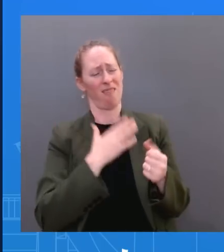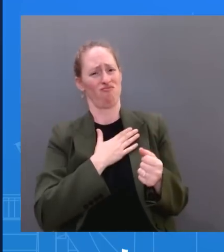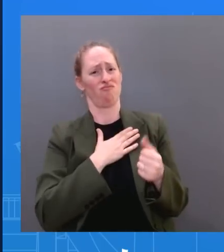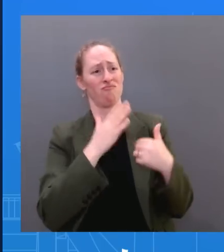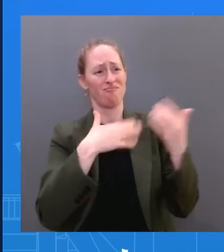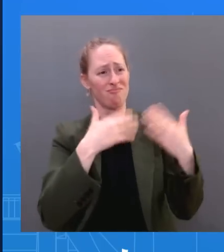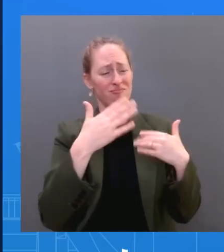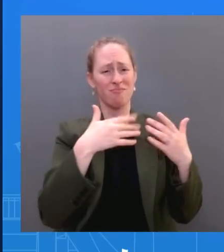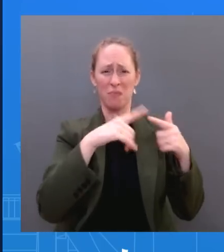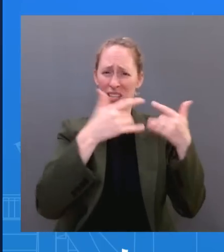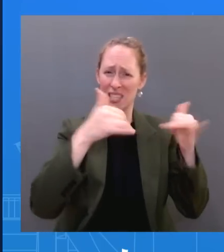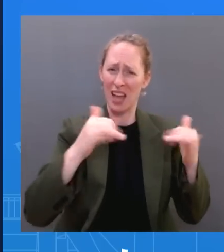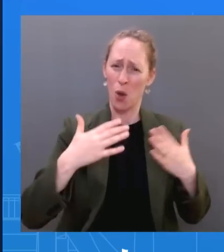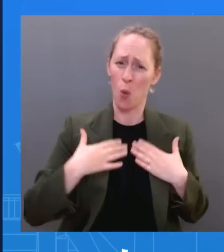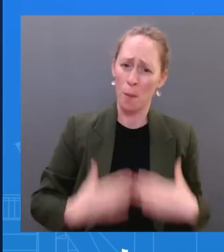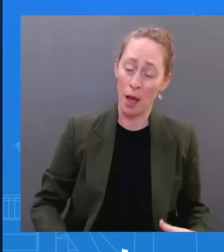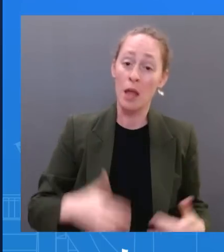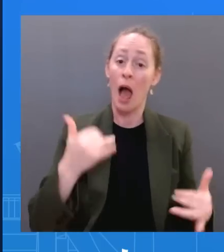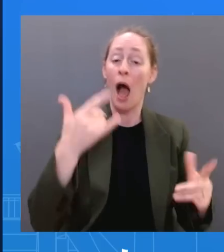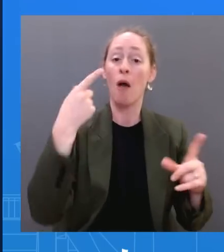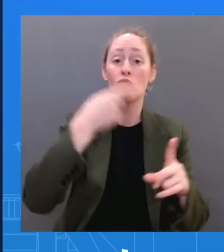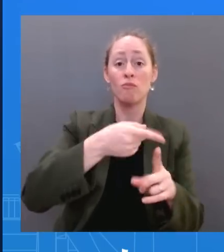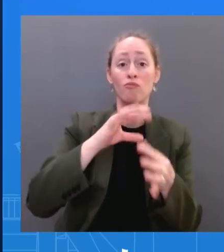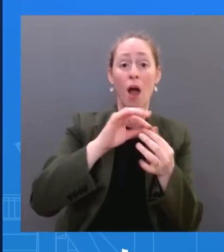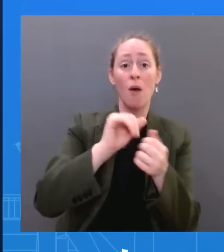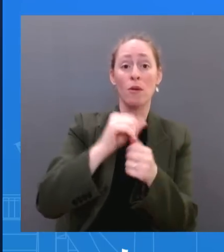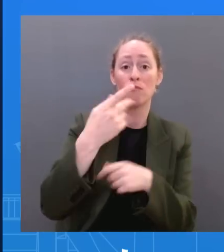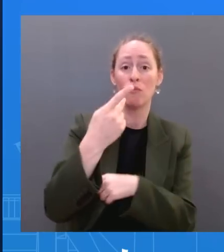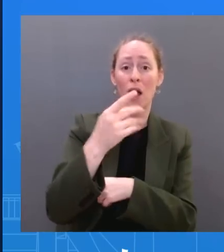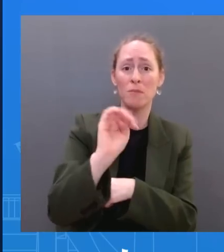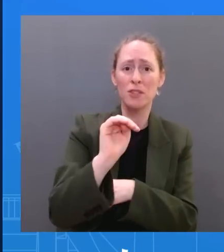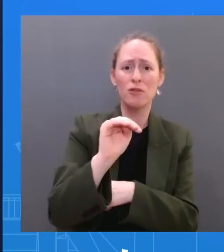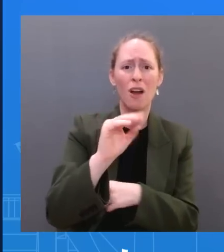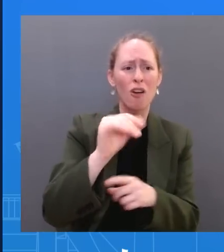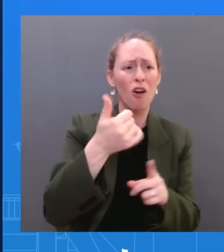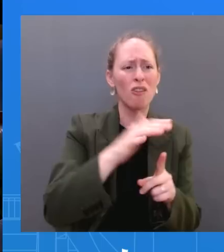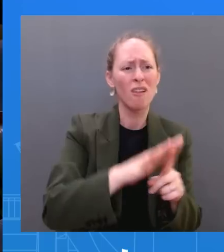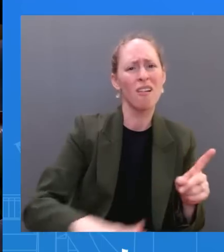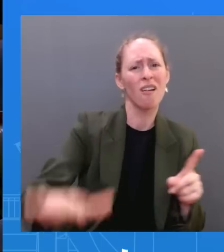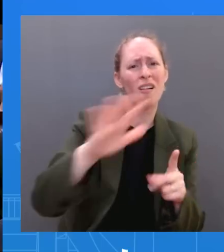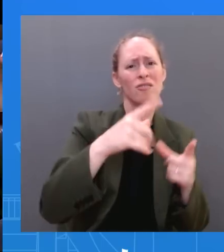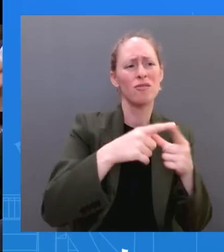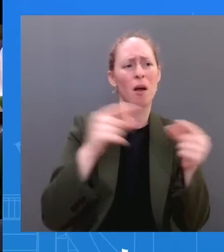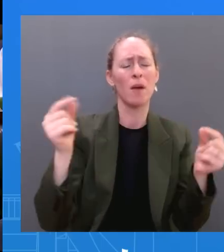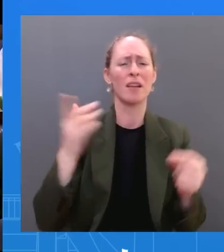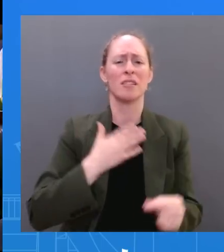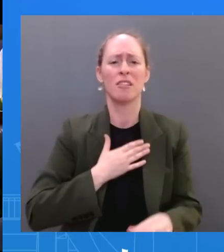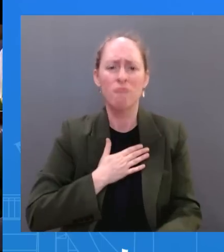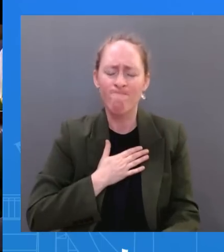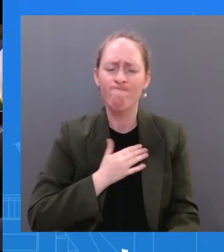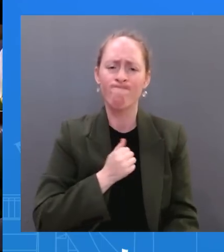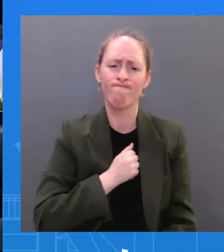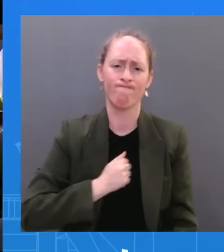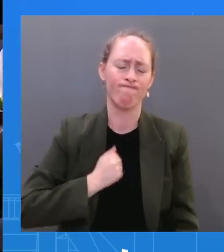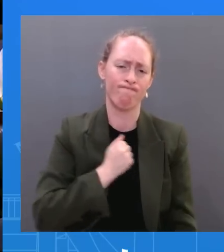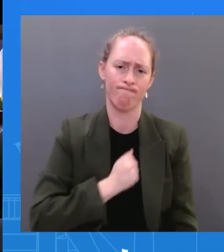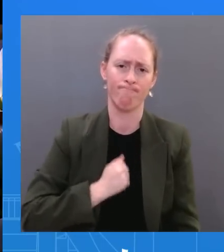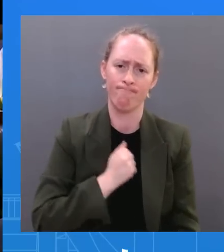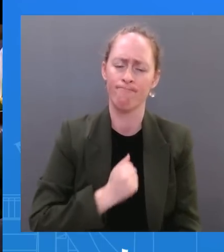in their time of mourning. The Press: If possible, will the President go to Tokyo sometime soon? We don't know if funeral yet